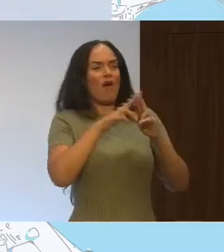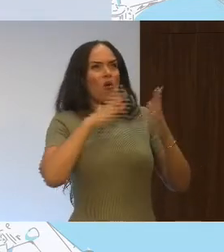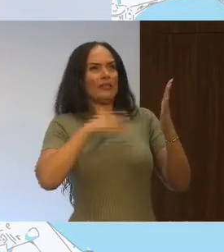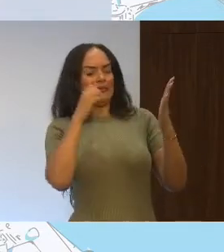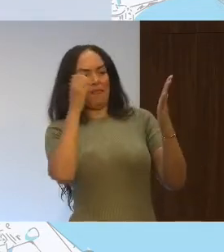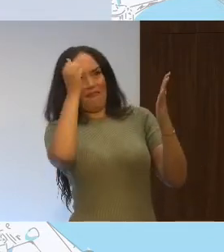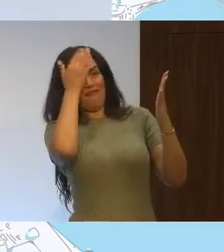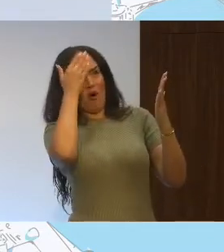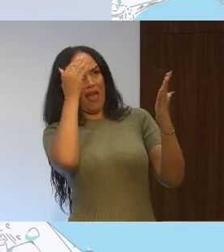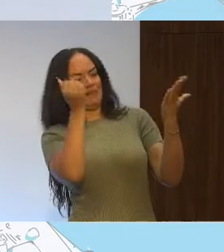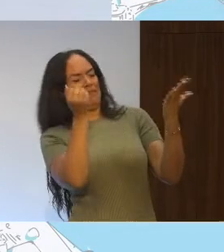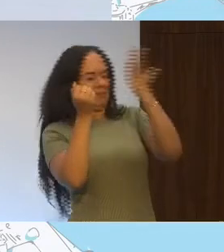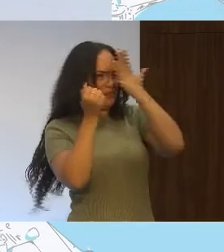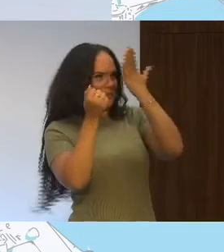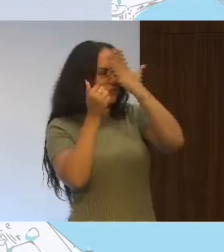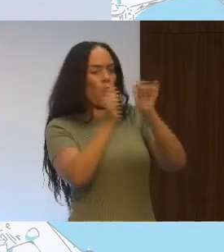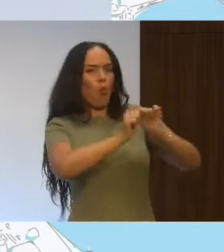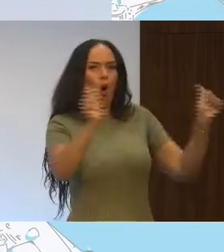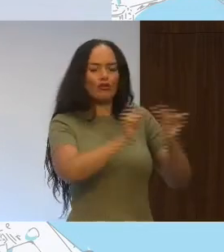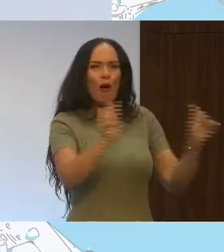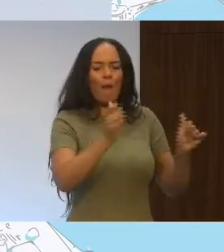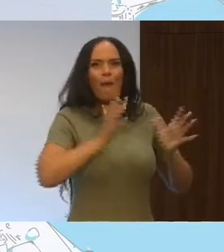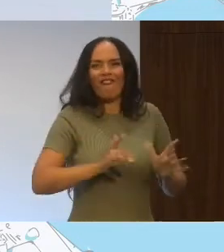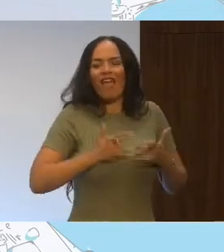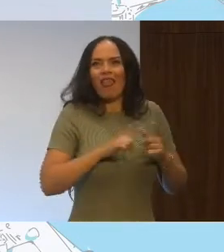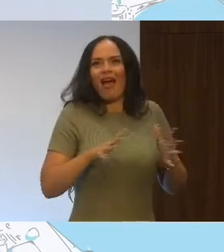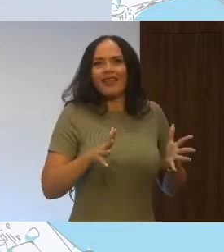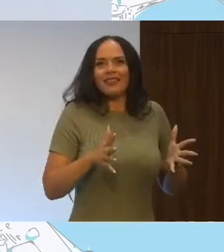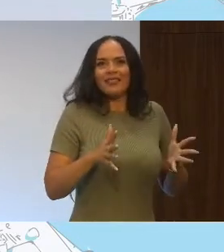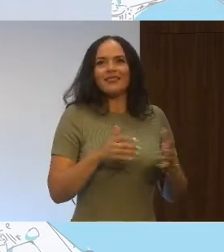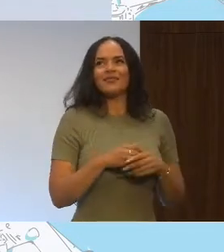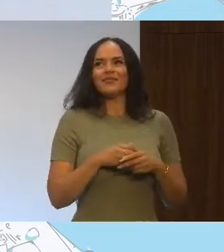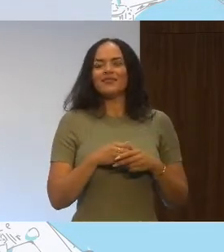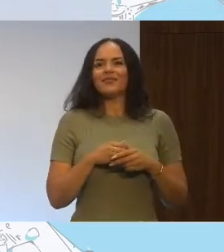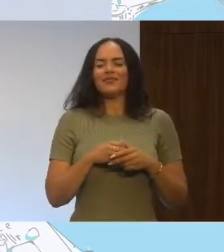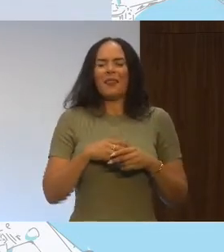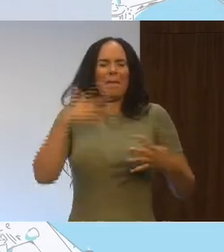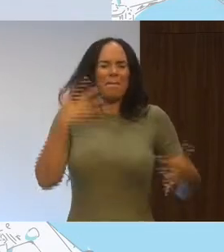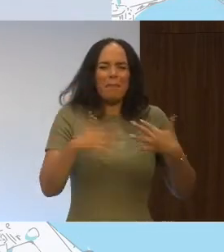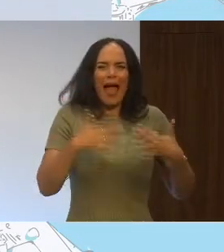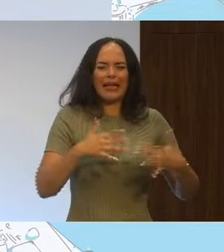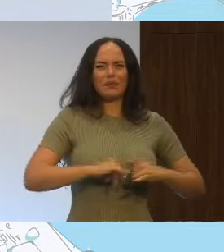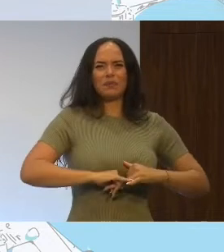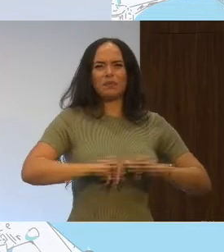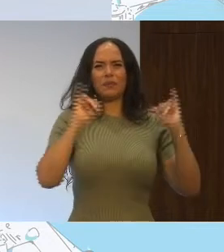against the wardrobe. Pain that makes even conscious thought to heart? At that moment